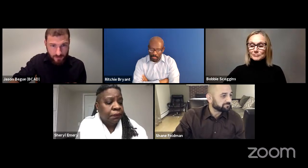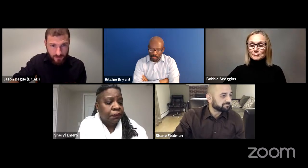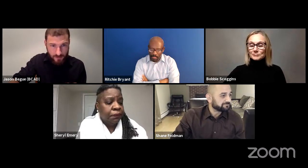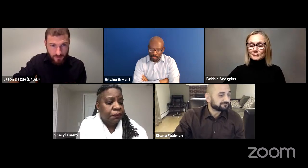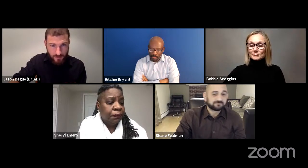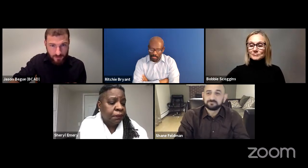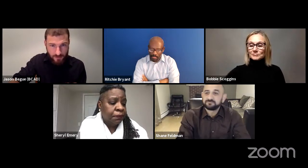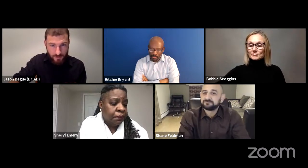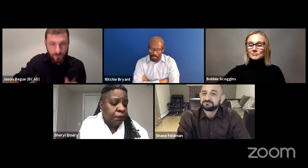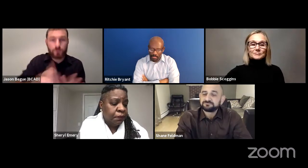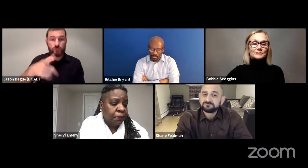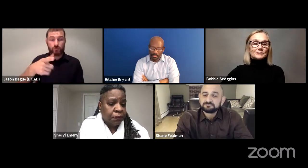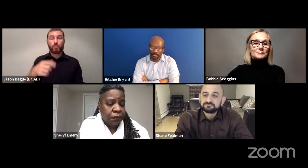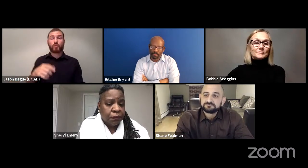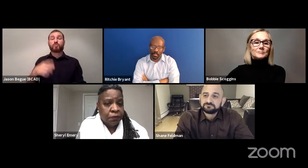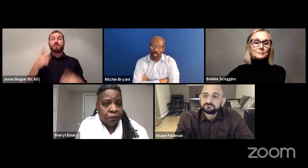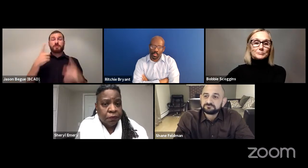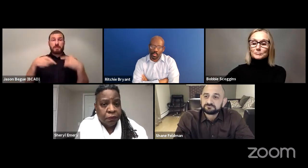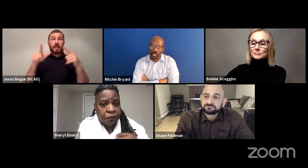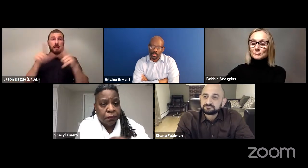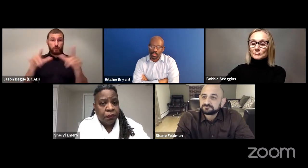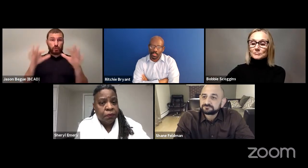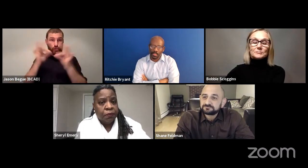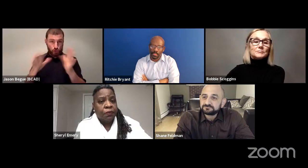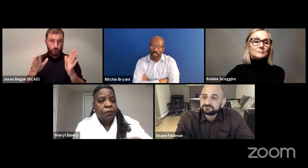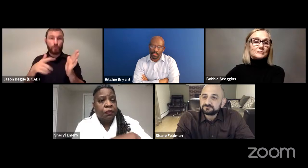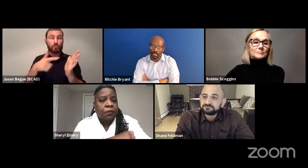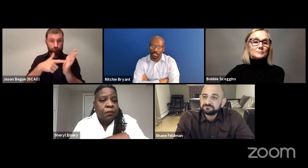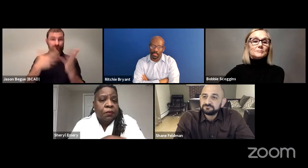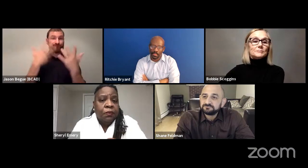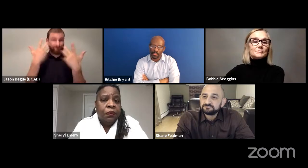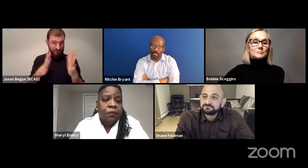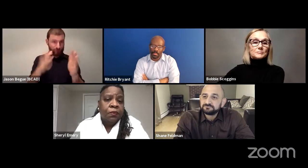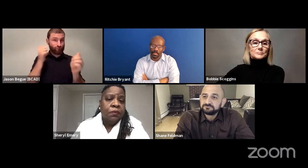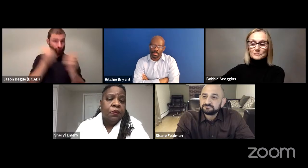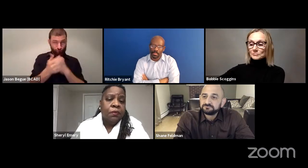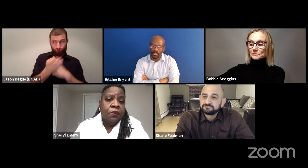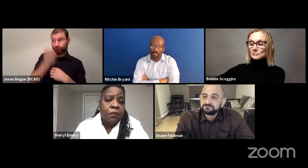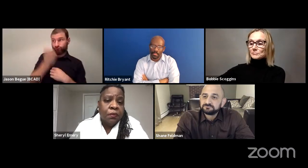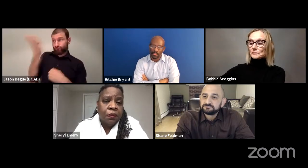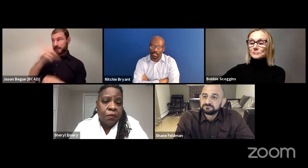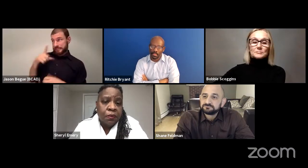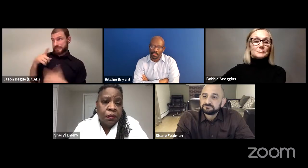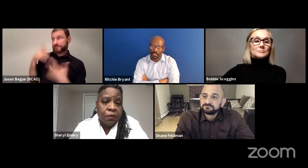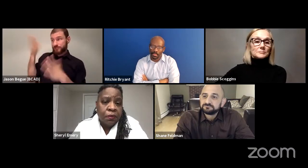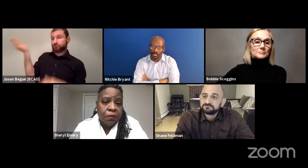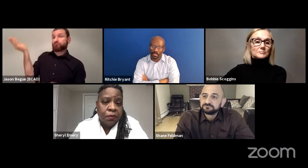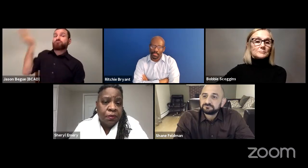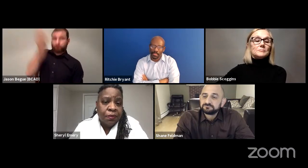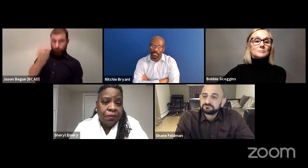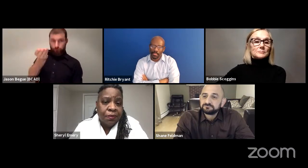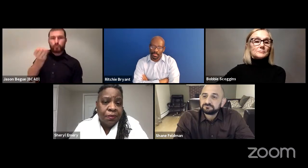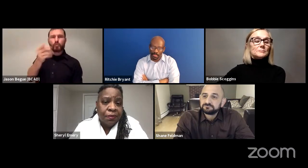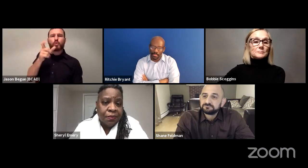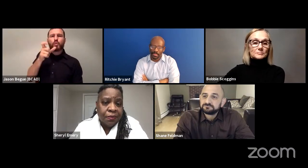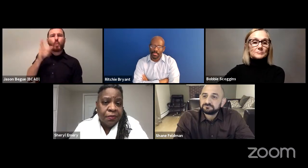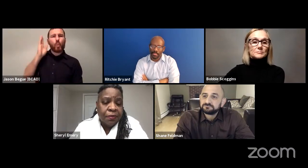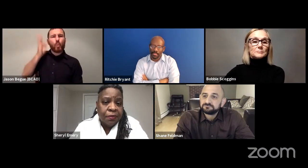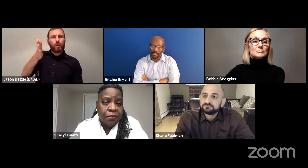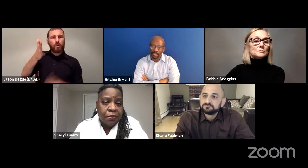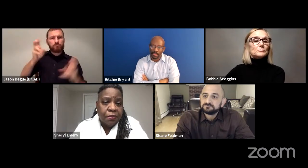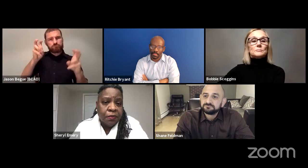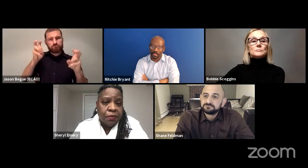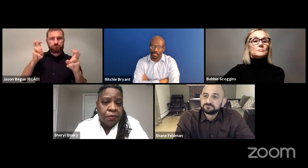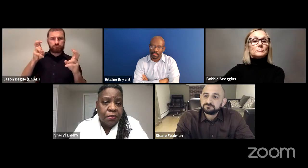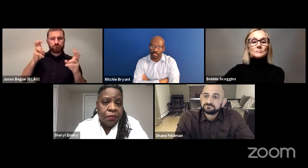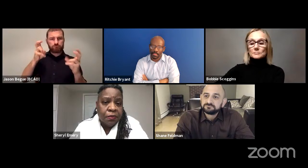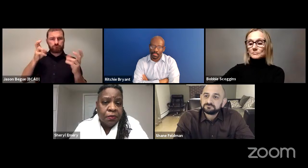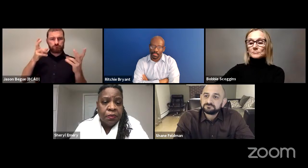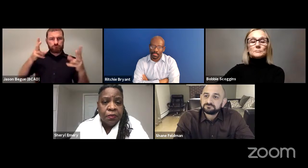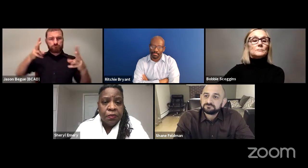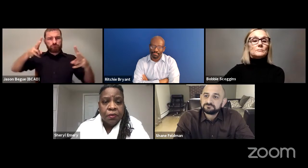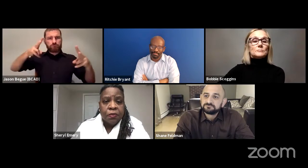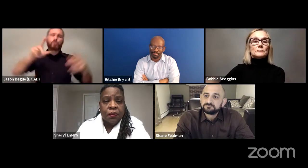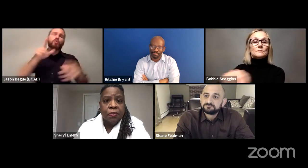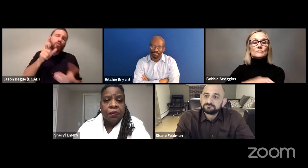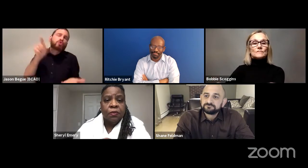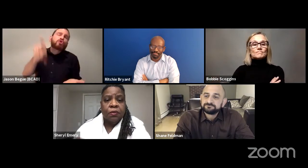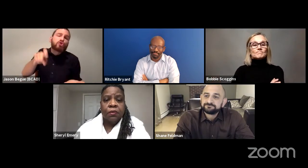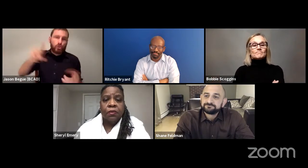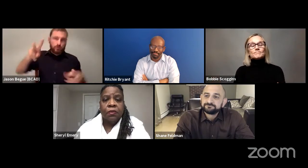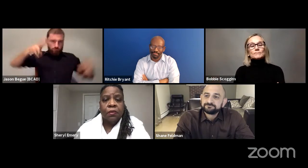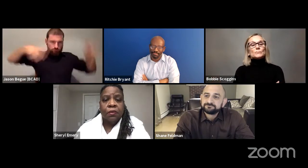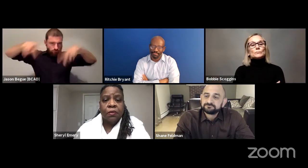so question number three, sign language interpreters, if this is passed and it becomes a reality,